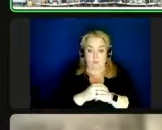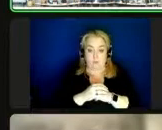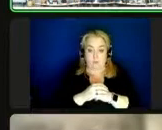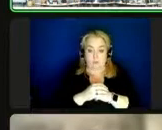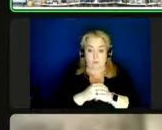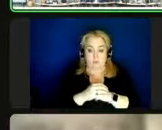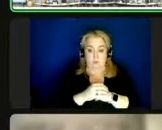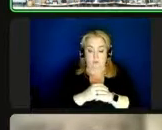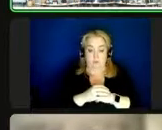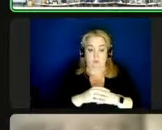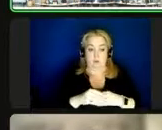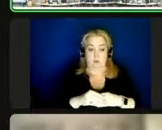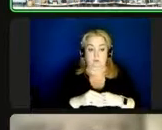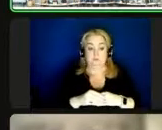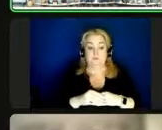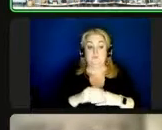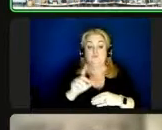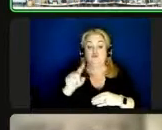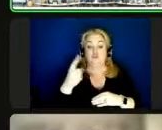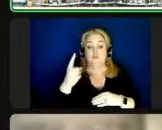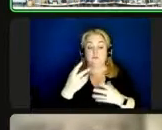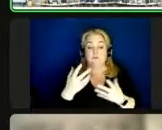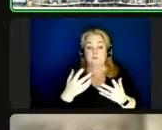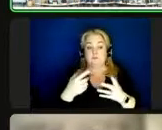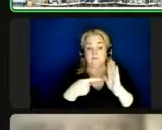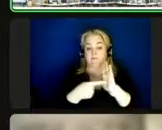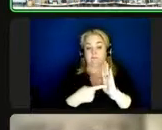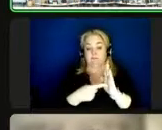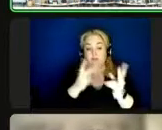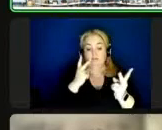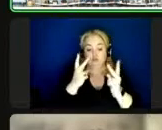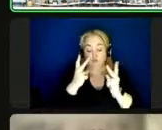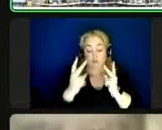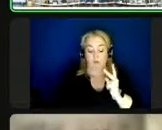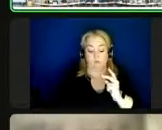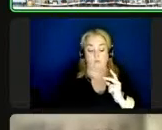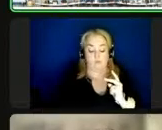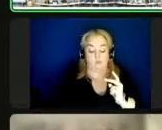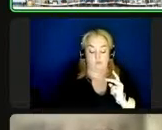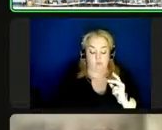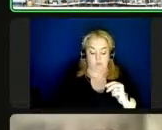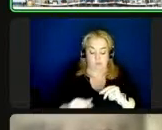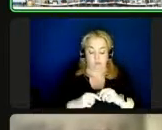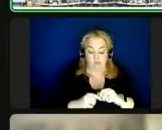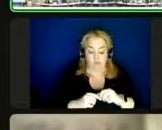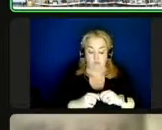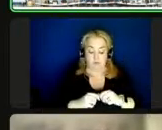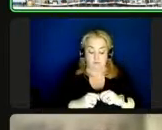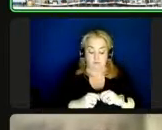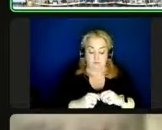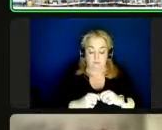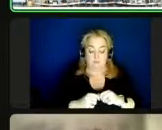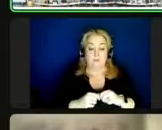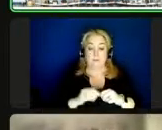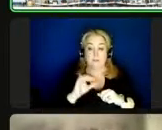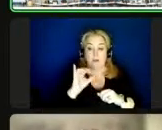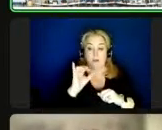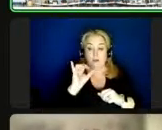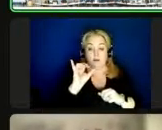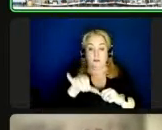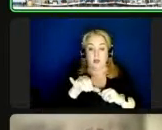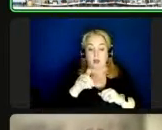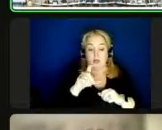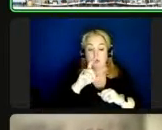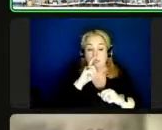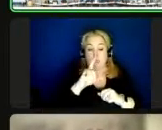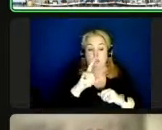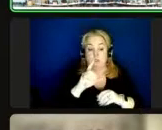RANGE WHERE THESE LIKELY EVEN